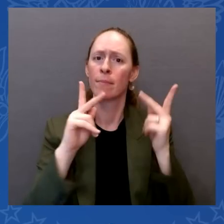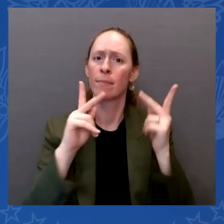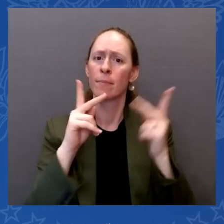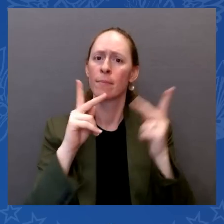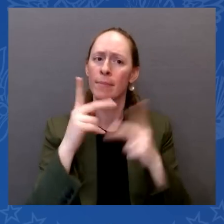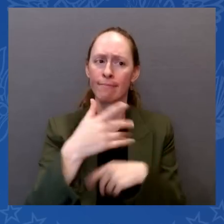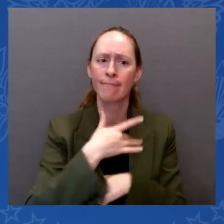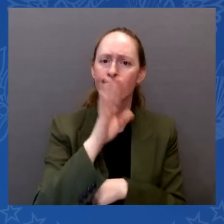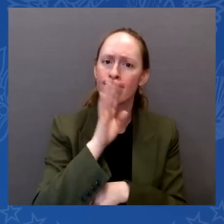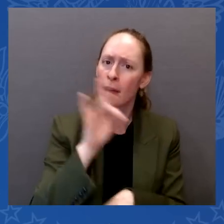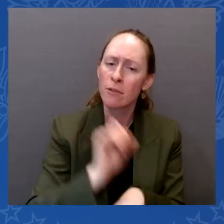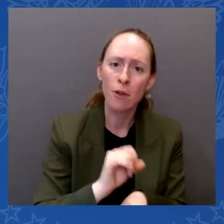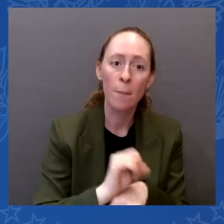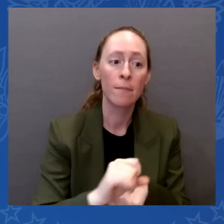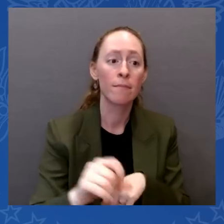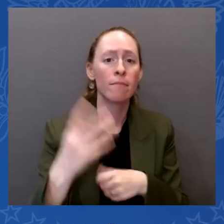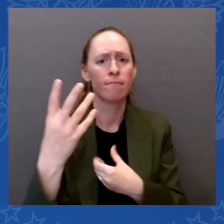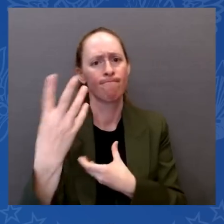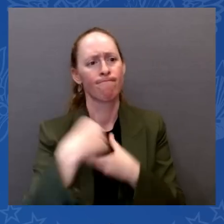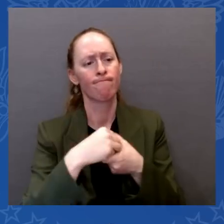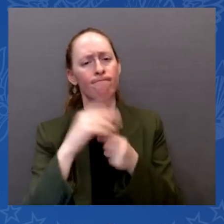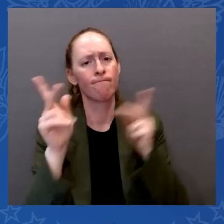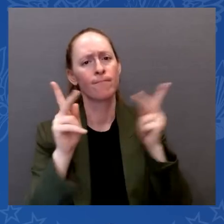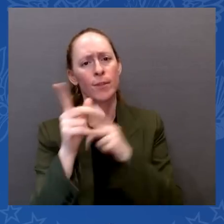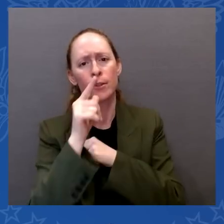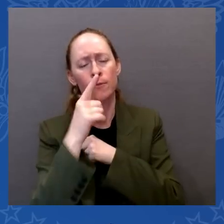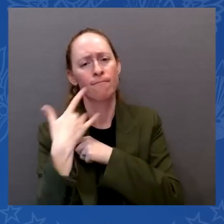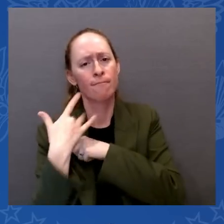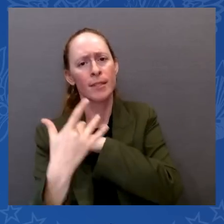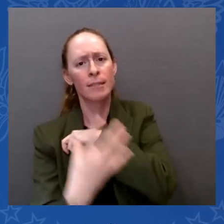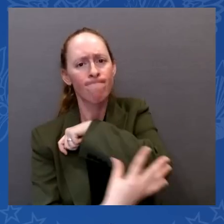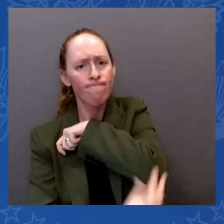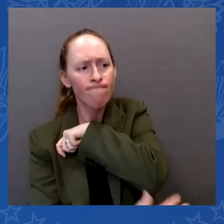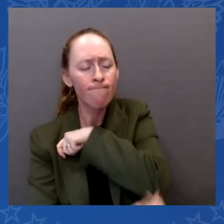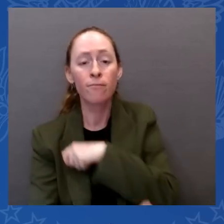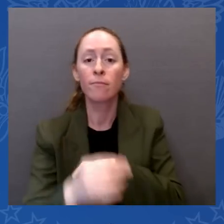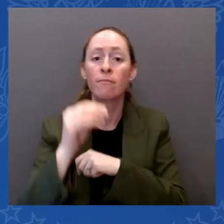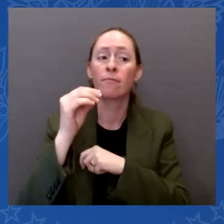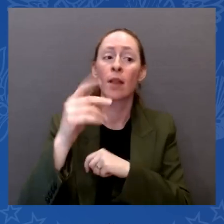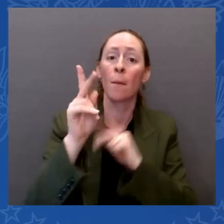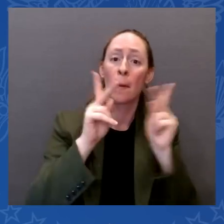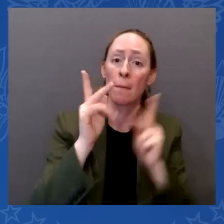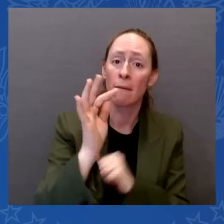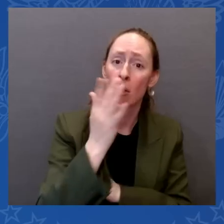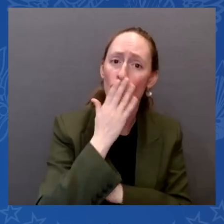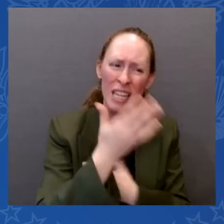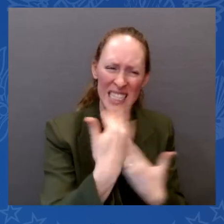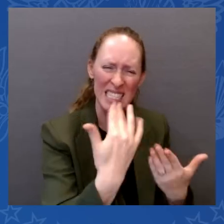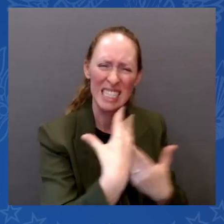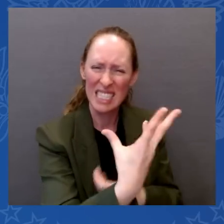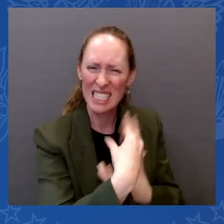that more than 350 organizations across the country, nearly 50 states and territories,